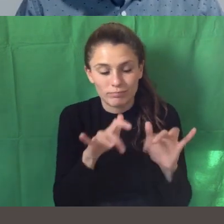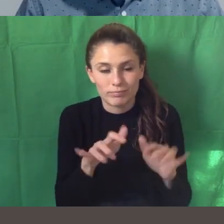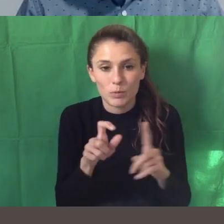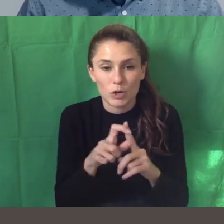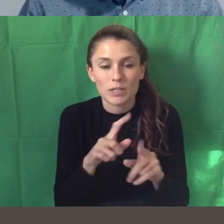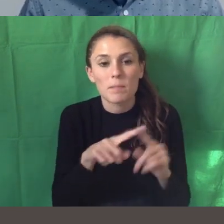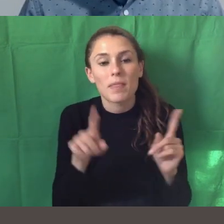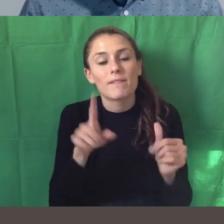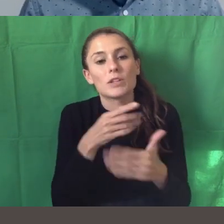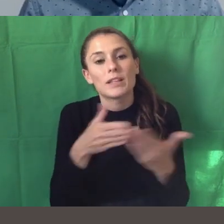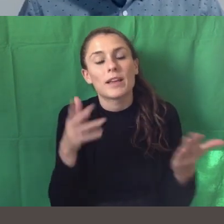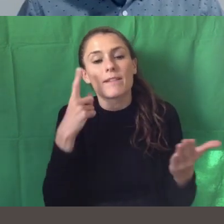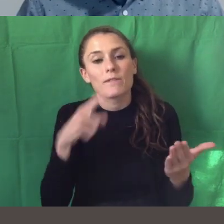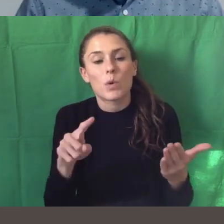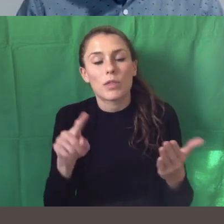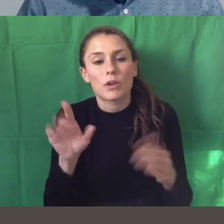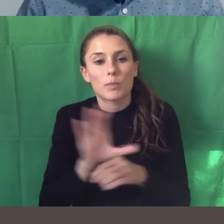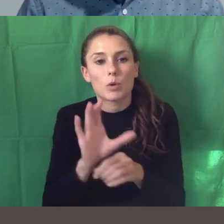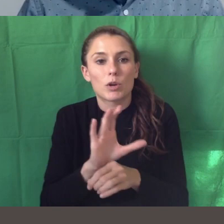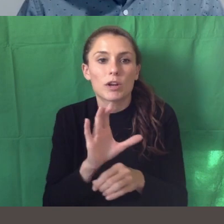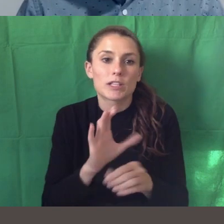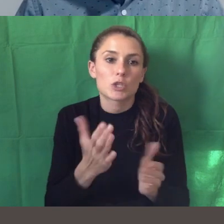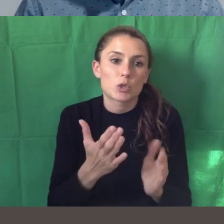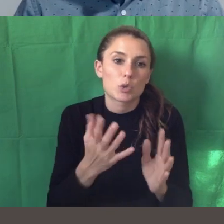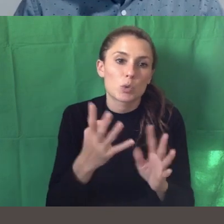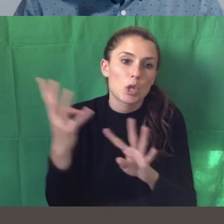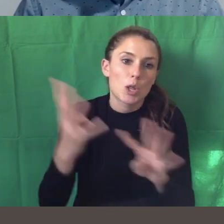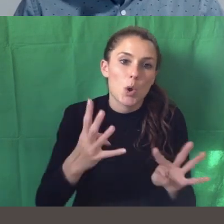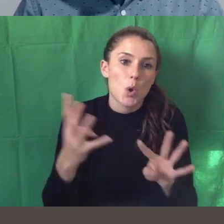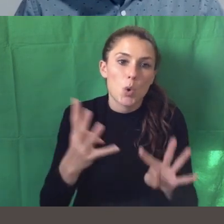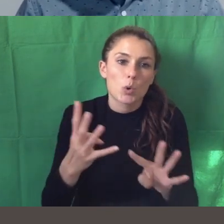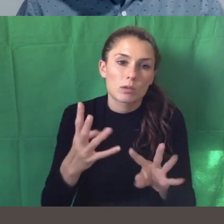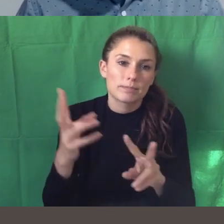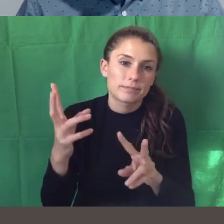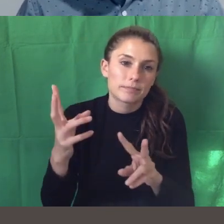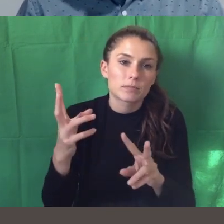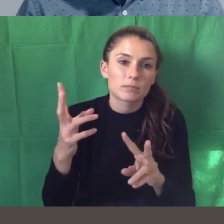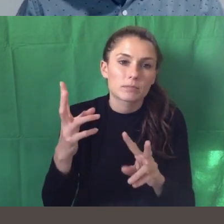The first thing up for the computer is to load requests, which was kind of in the middle of our statement.